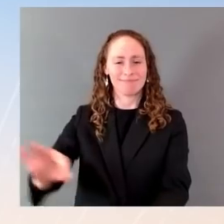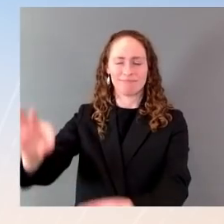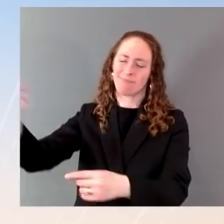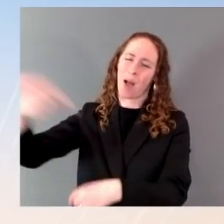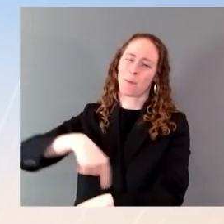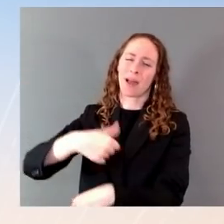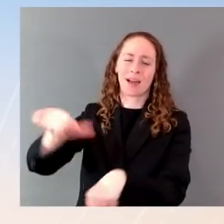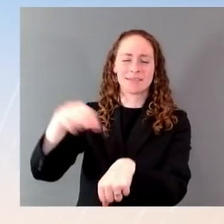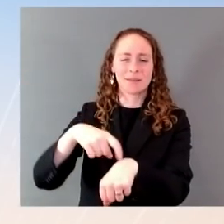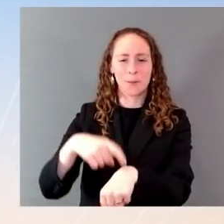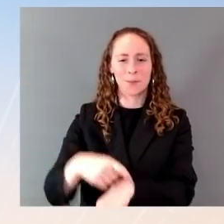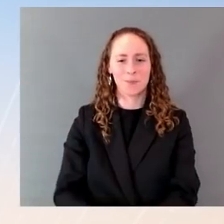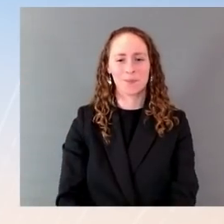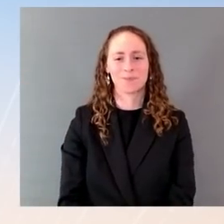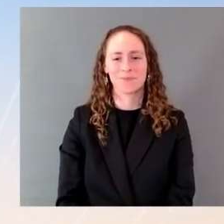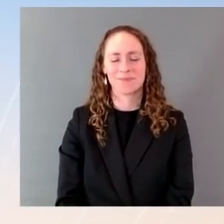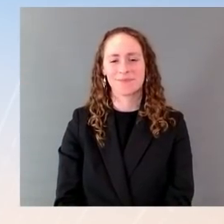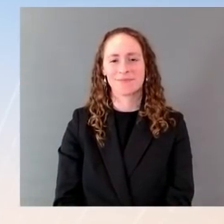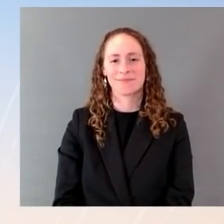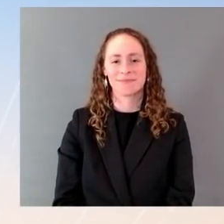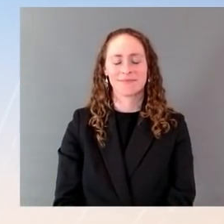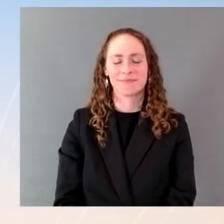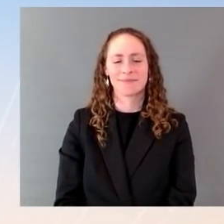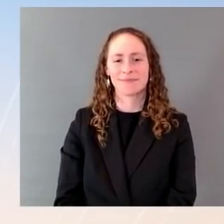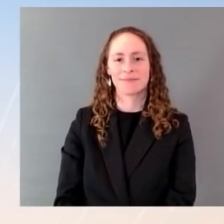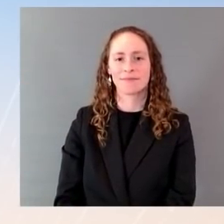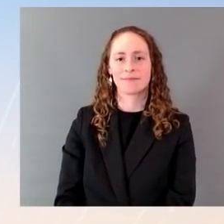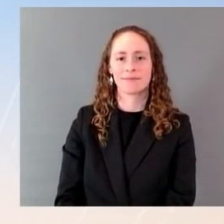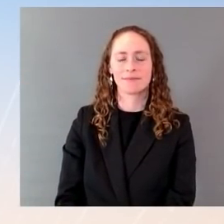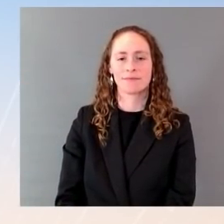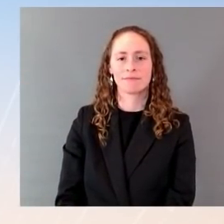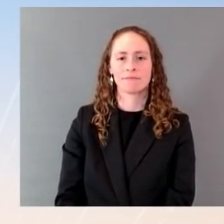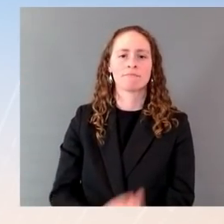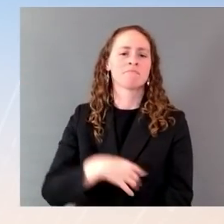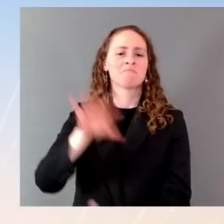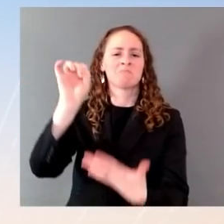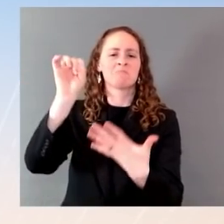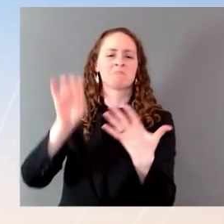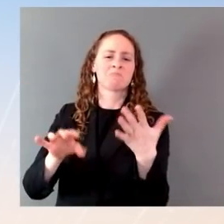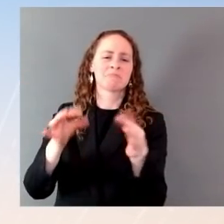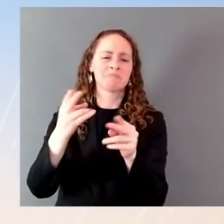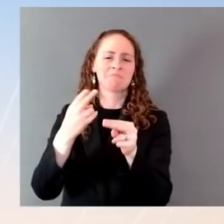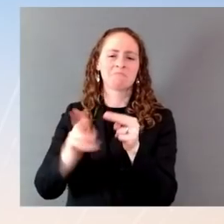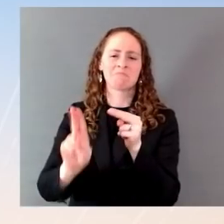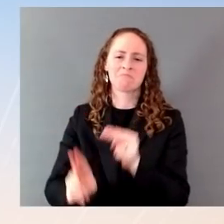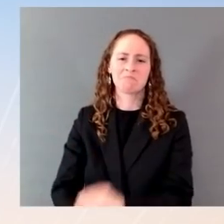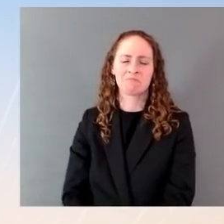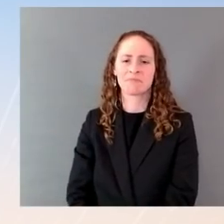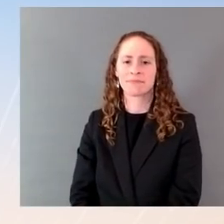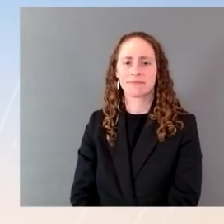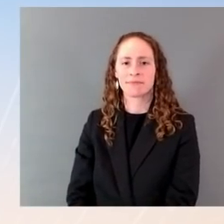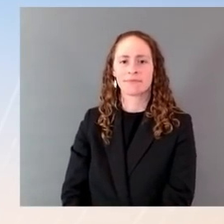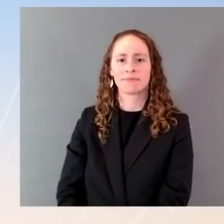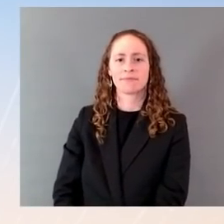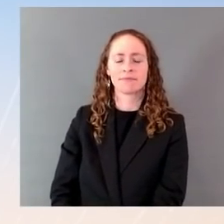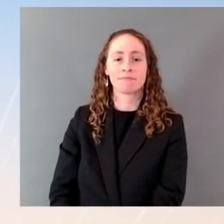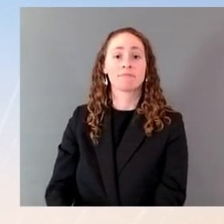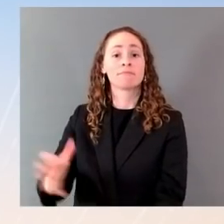for all of you at the top. I wanted to just preview tomorrow: The President will be headed to Kansas City, Missouri, where he will continue highlighting